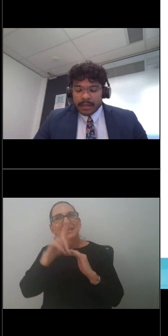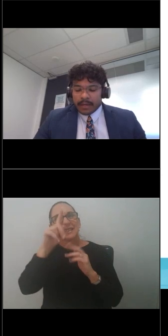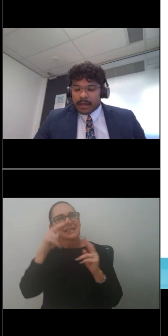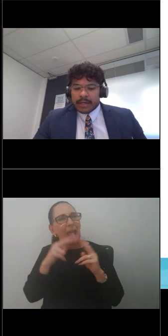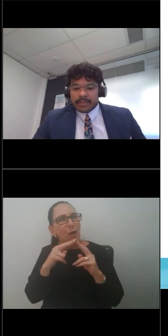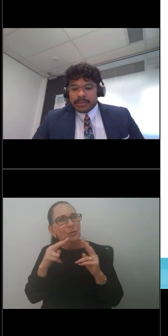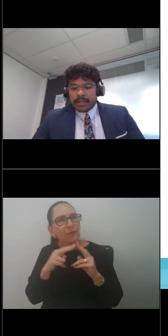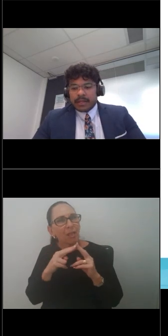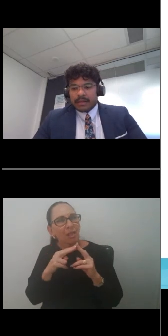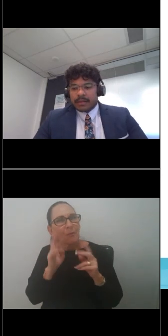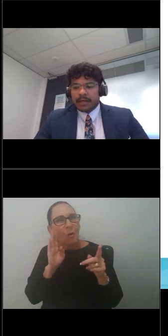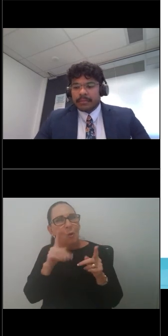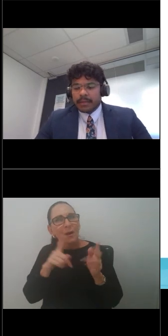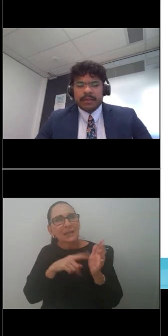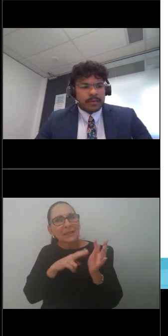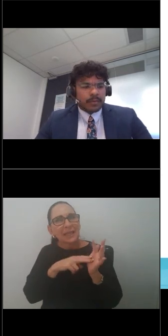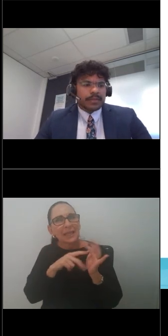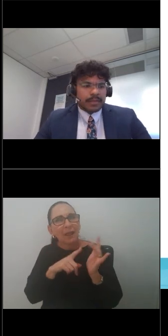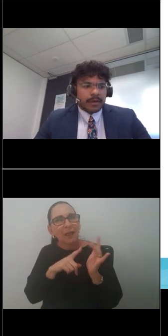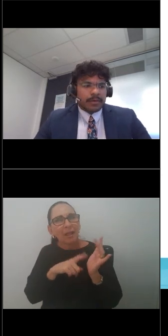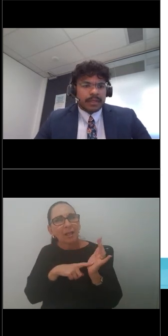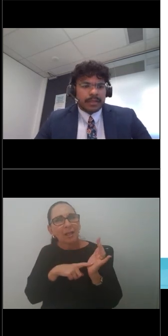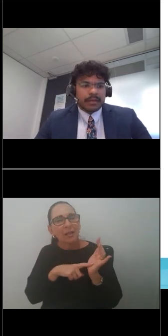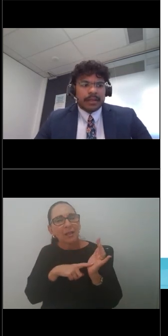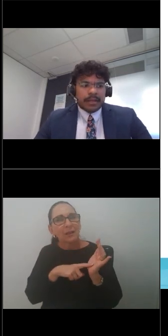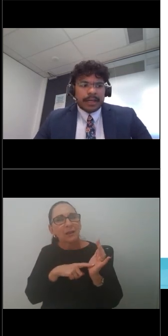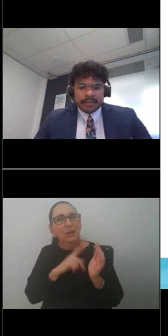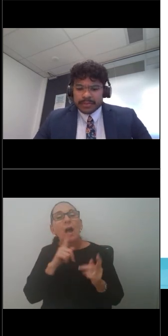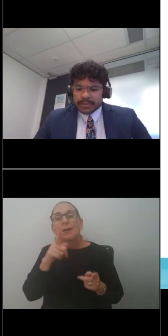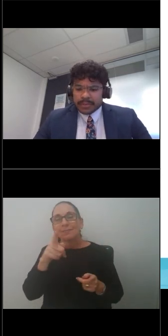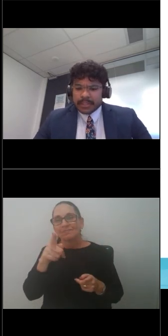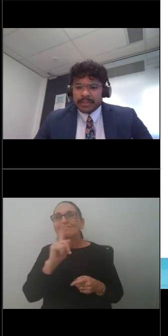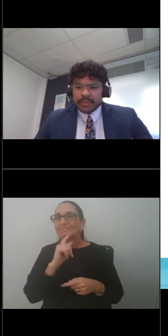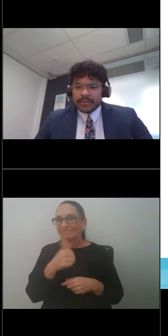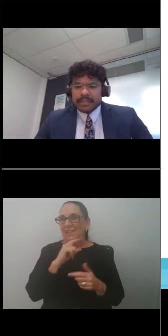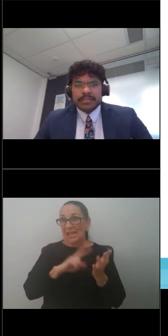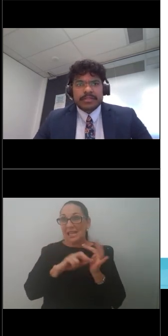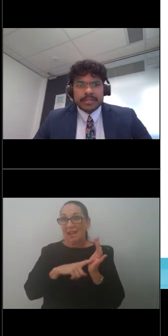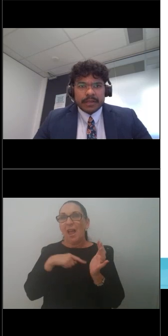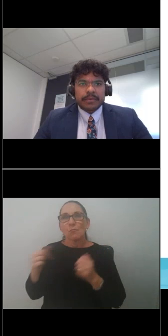yeah I took the kit um I think it was the old kit out to Cleveland Youth Detention Center